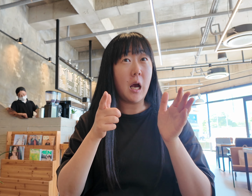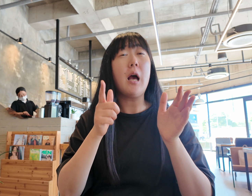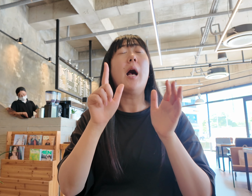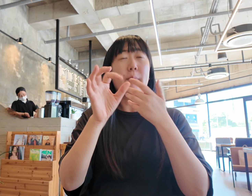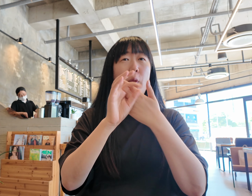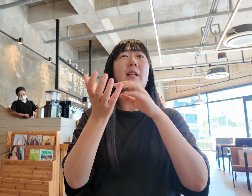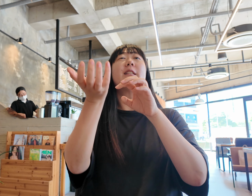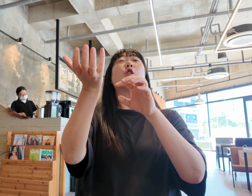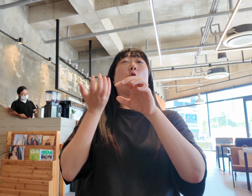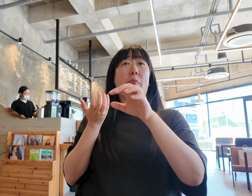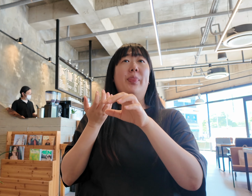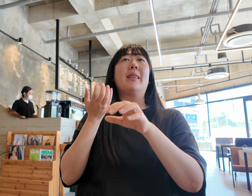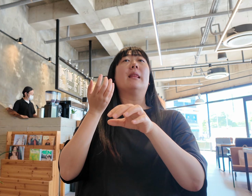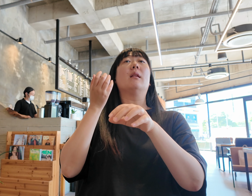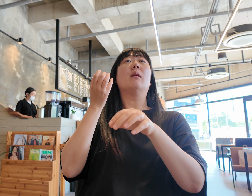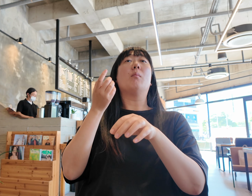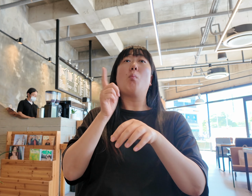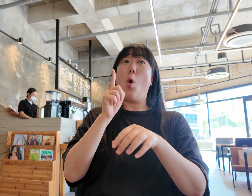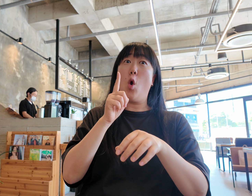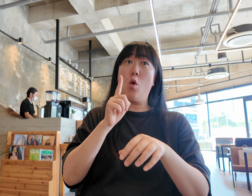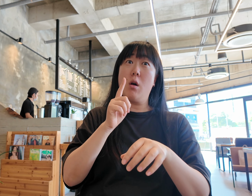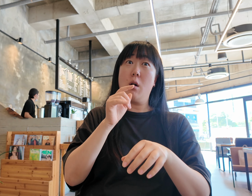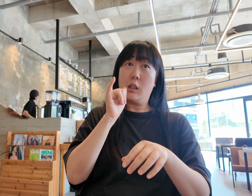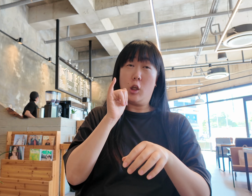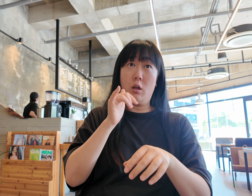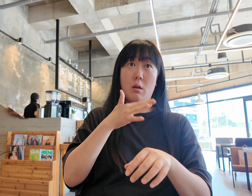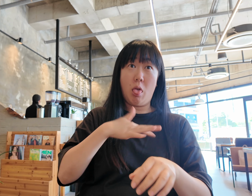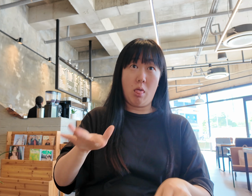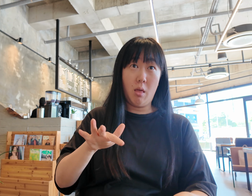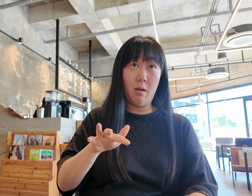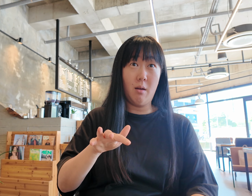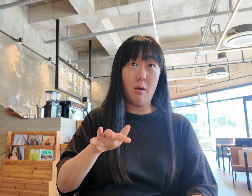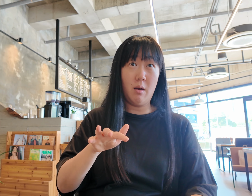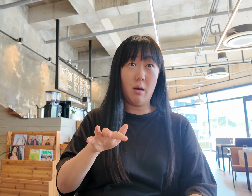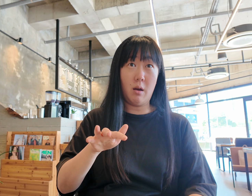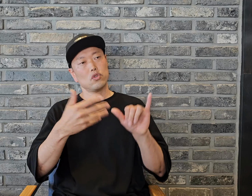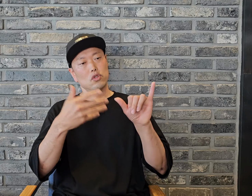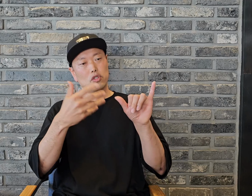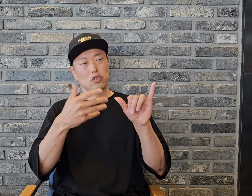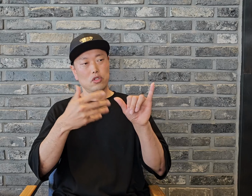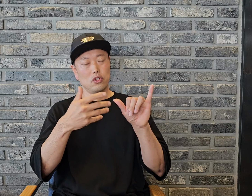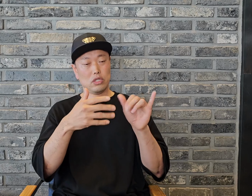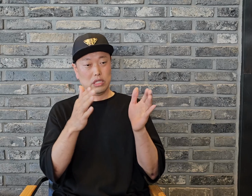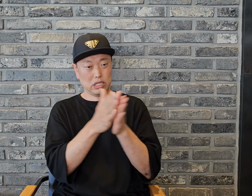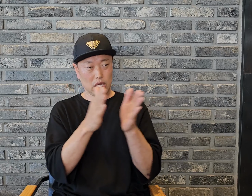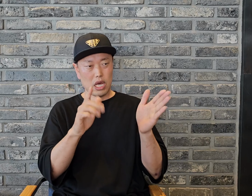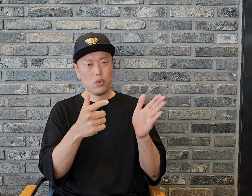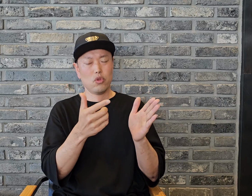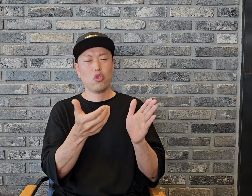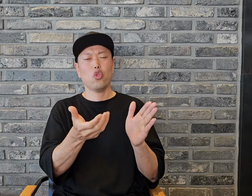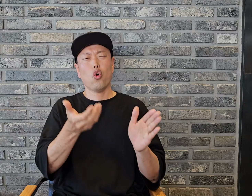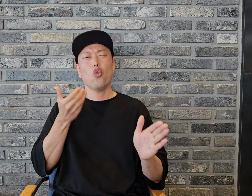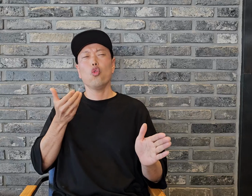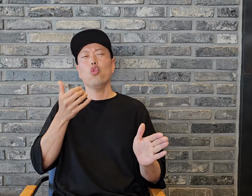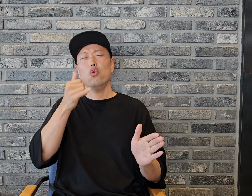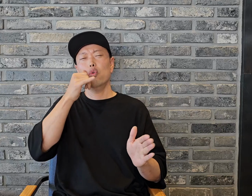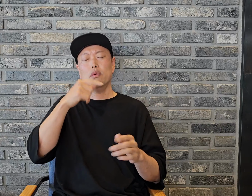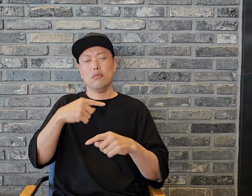Or did you research it before that? I did a lot of research before starting YouTube.